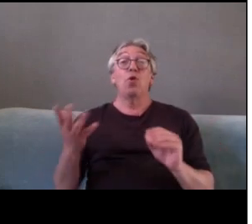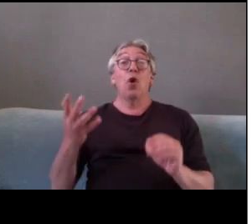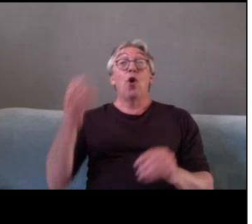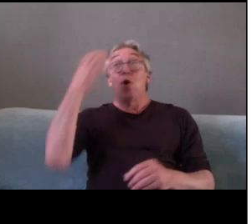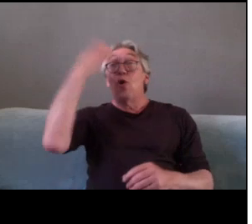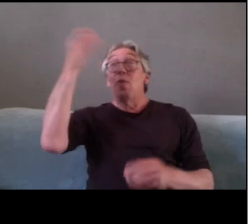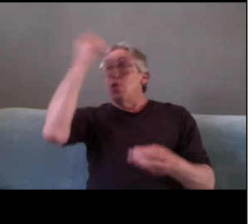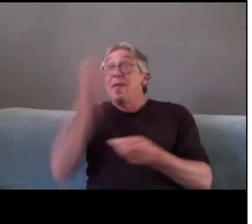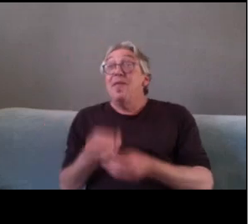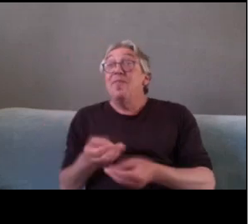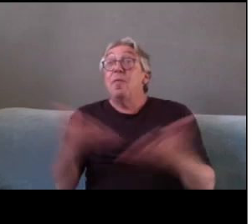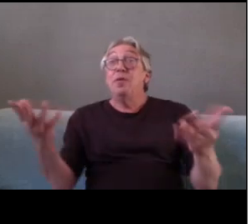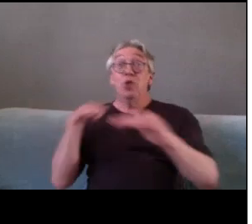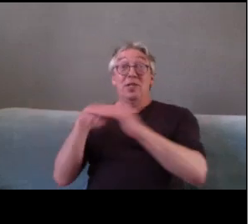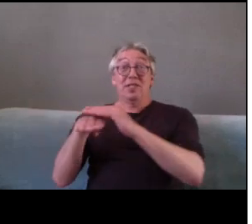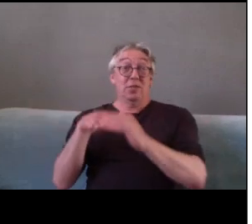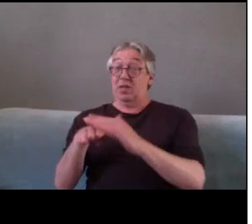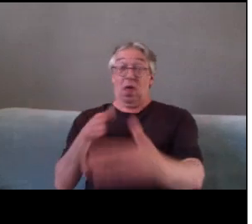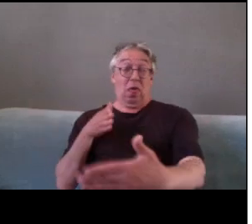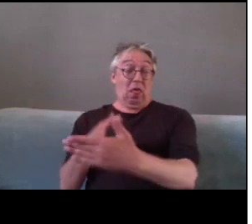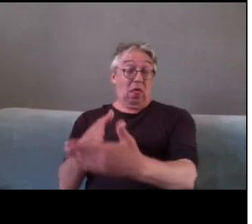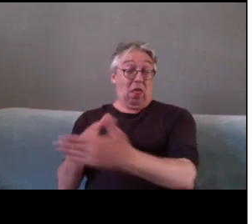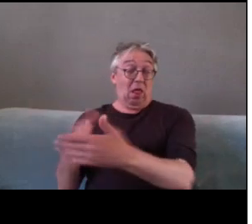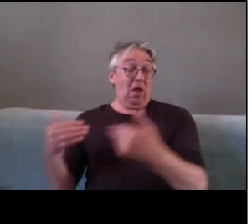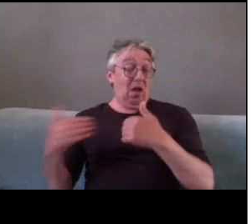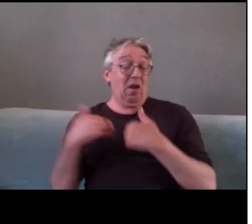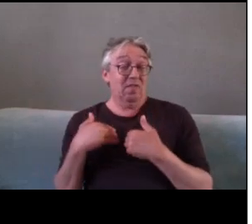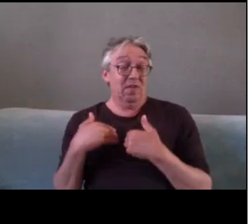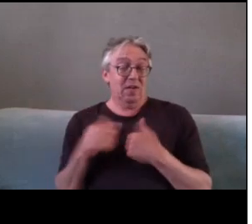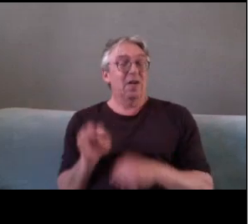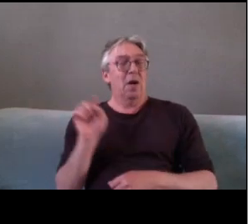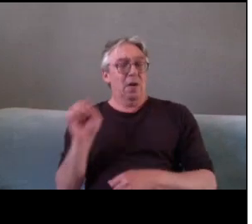Here we'll talk about the relevance of the European Accessibility Act